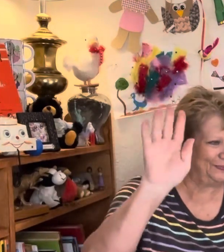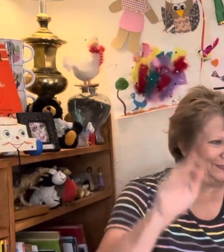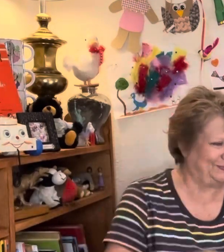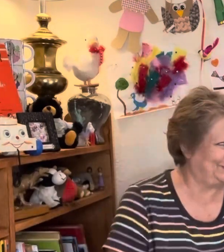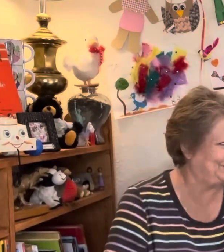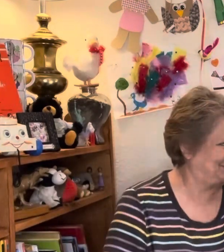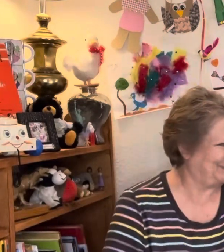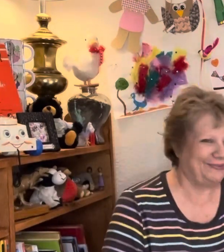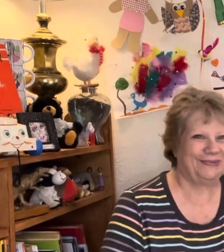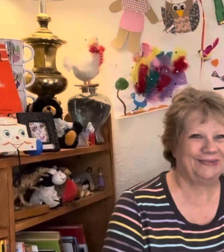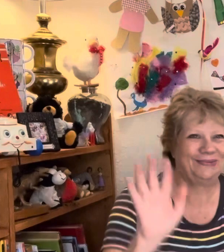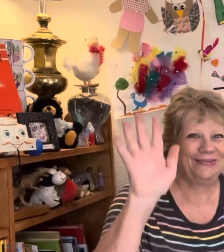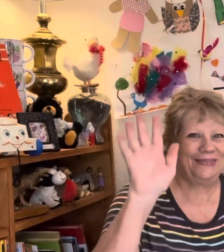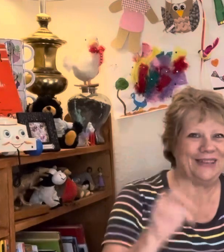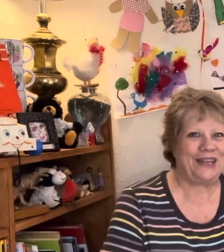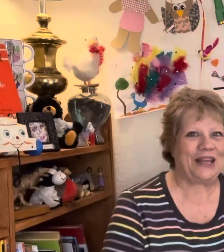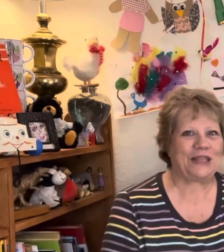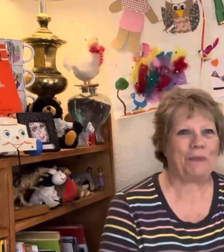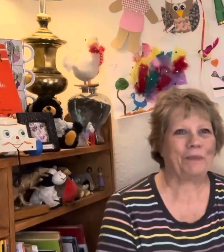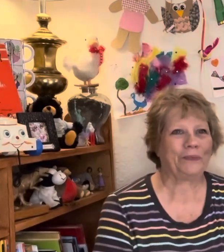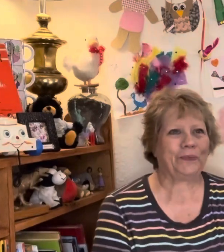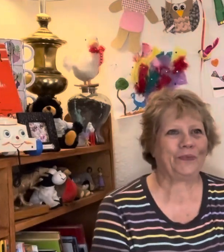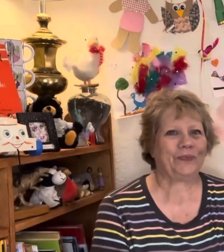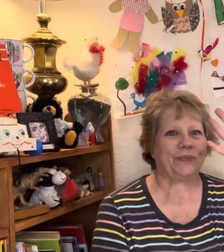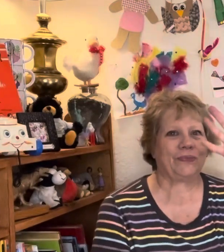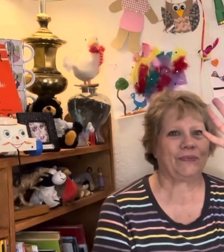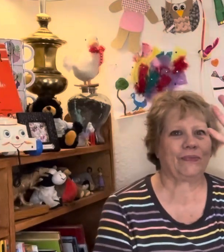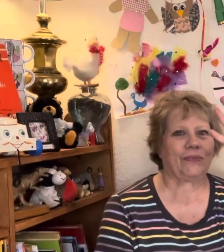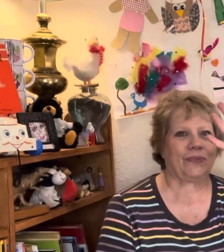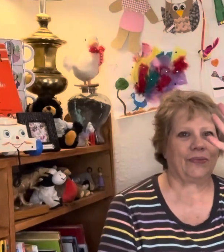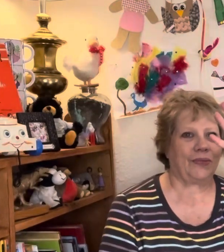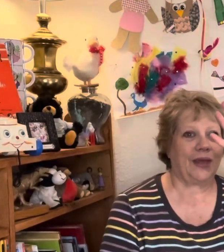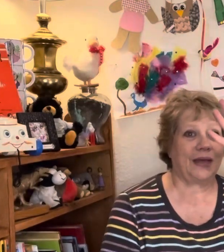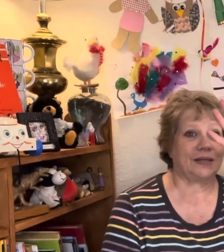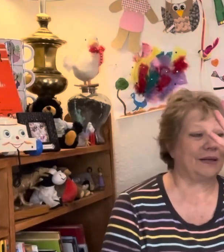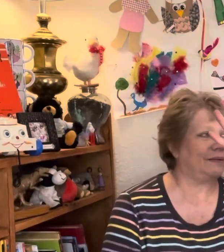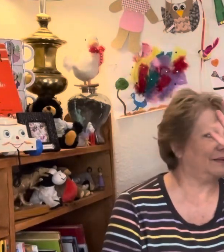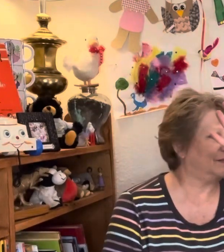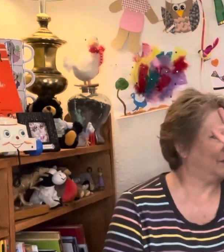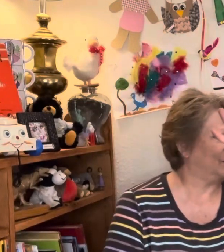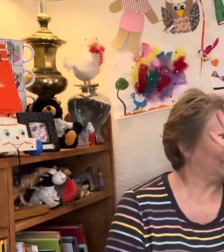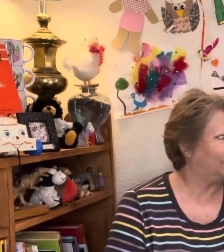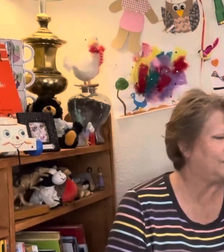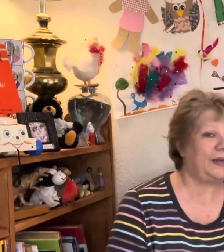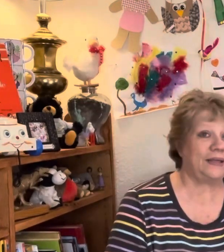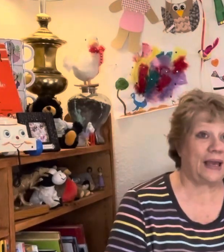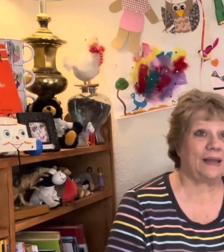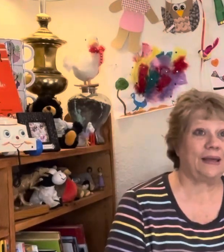See you next time. BUSTER: If you need a boat, I've got one! It's for sale! I'll give you a family discount! BARB: Exactly.